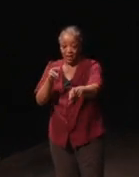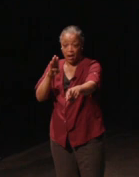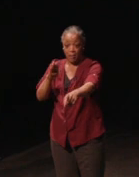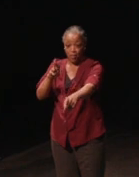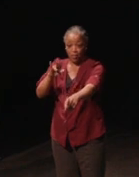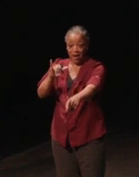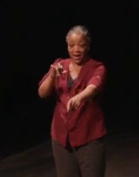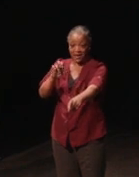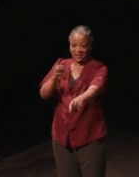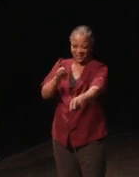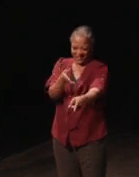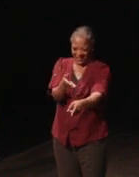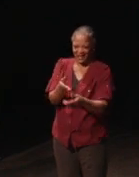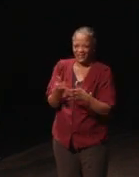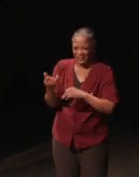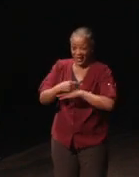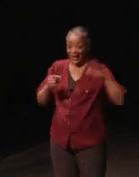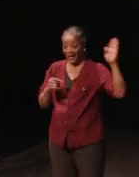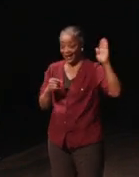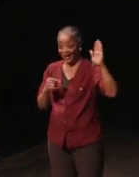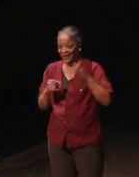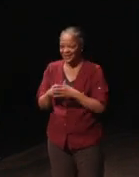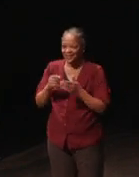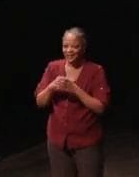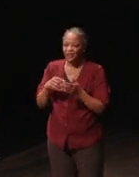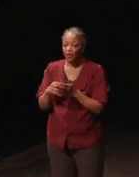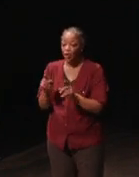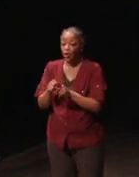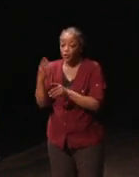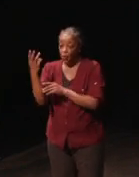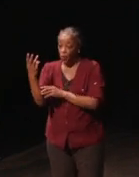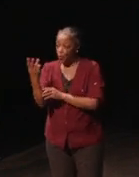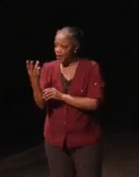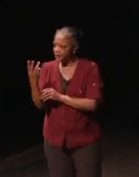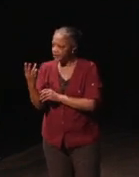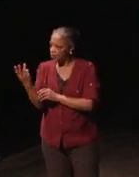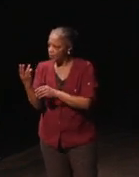Also, there is a talk on the Wednesday, right? Wednesday 9:30.